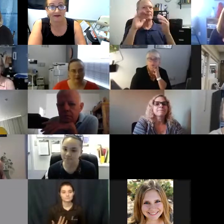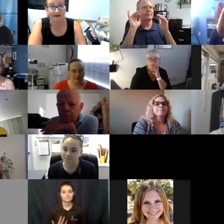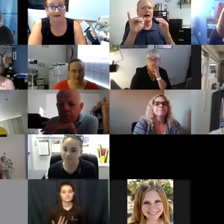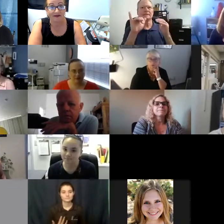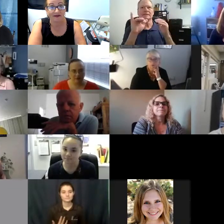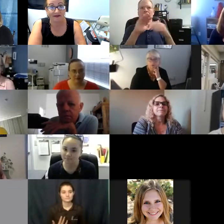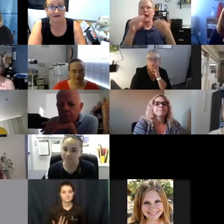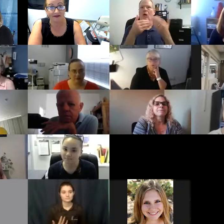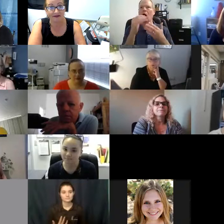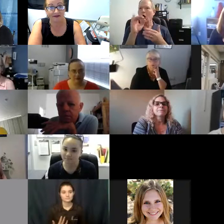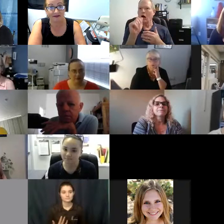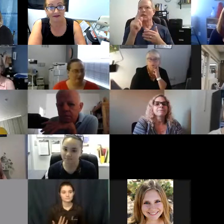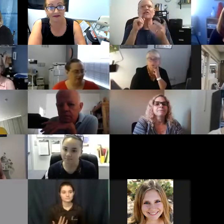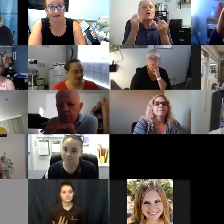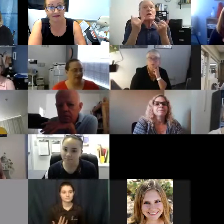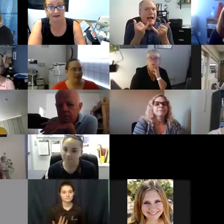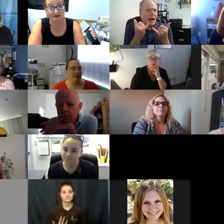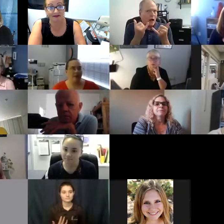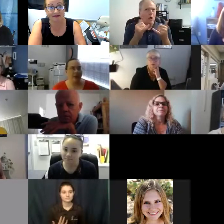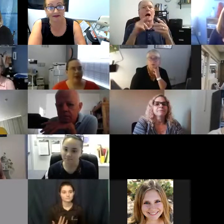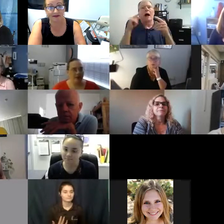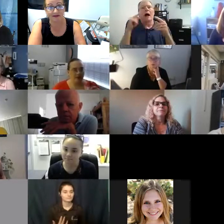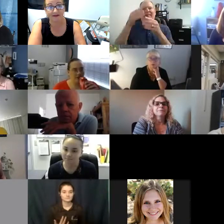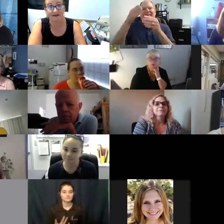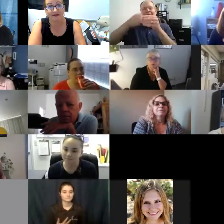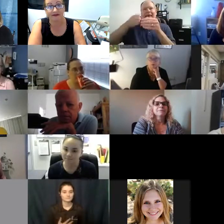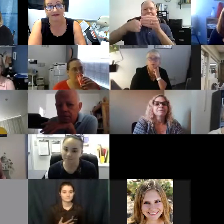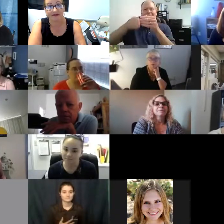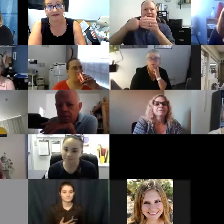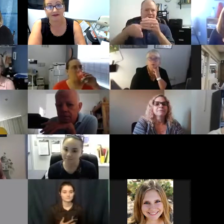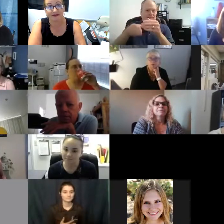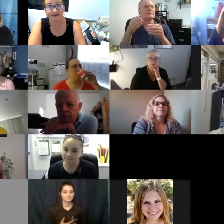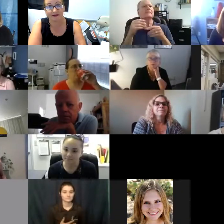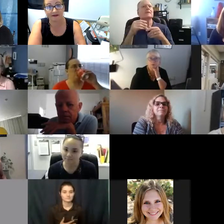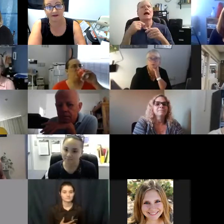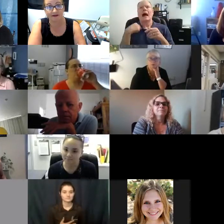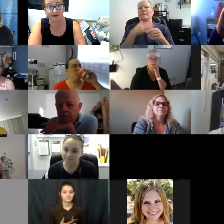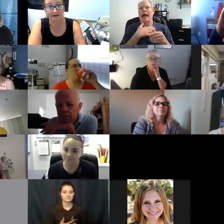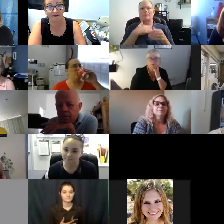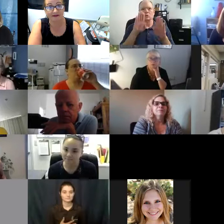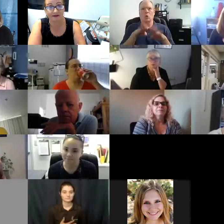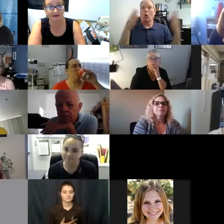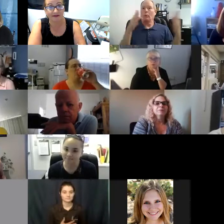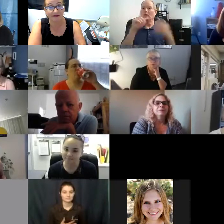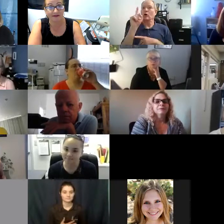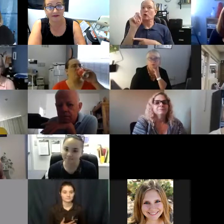I think that is all I think of for now. But at the end of introducing the staff, I am happy to have an open